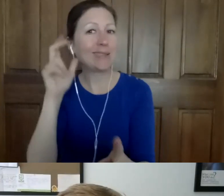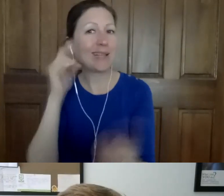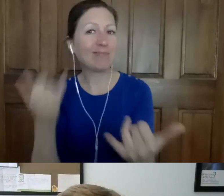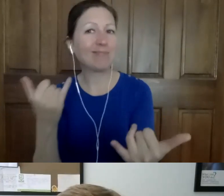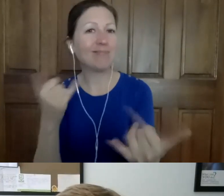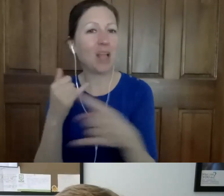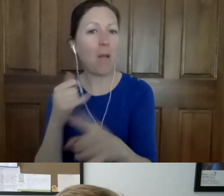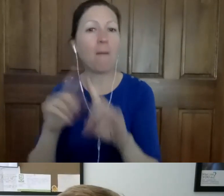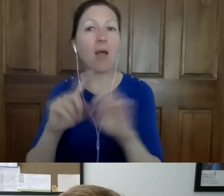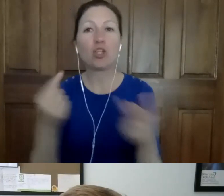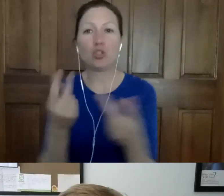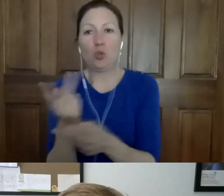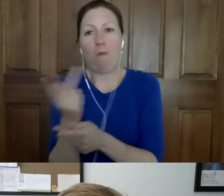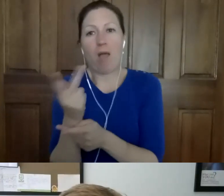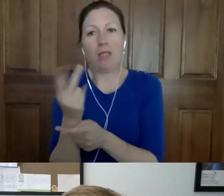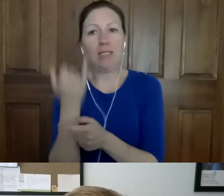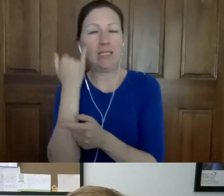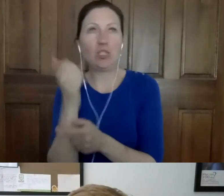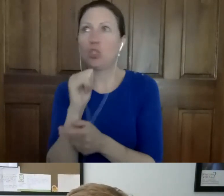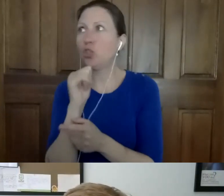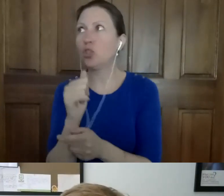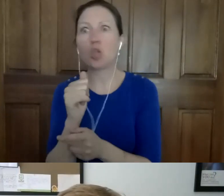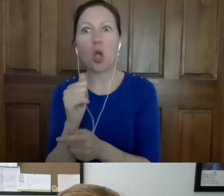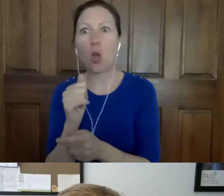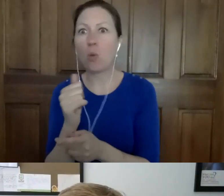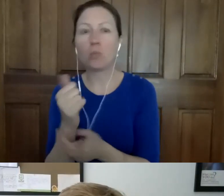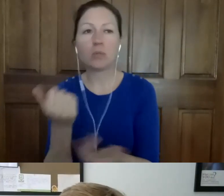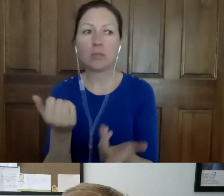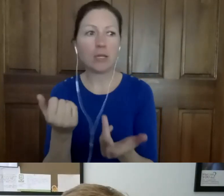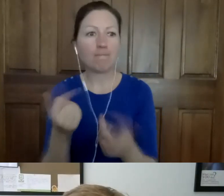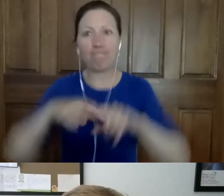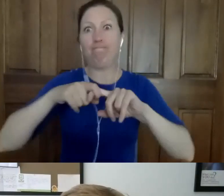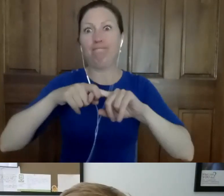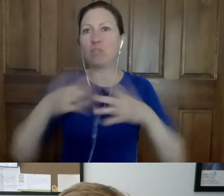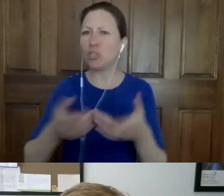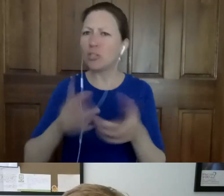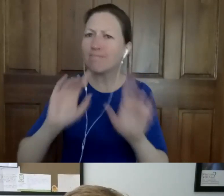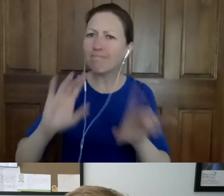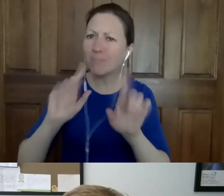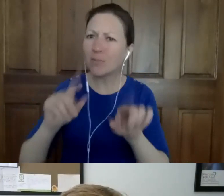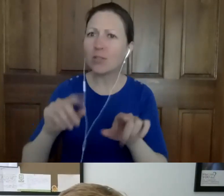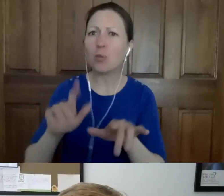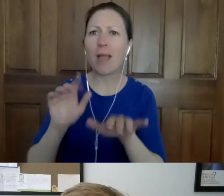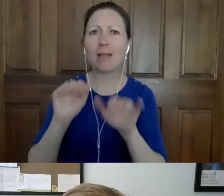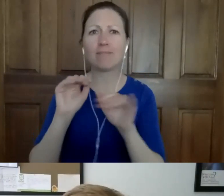contacted us. So don't hesitate if you have any questions to give us a call or drop us a line through our website.